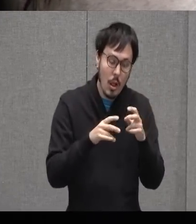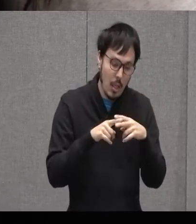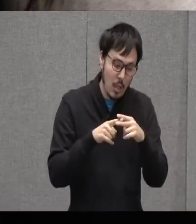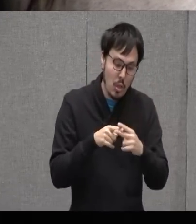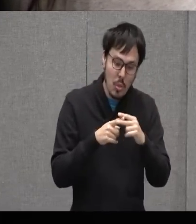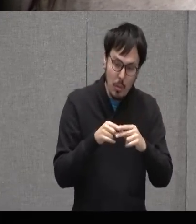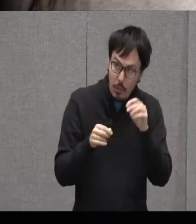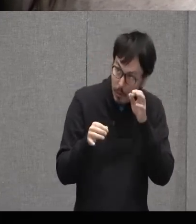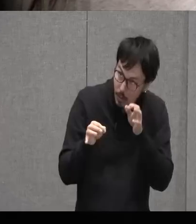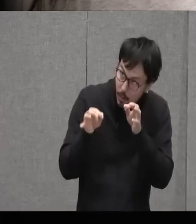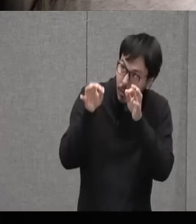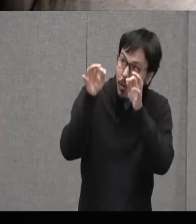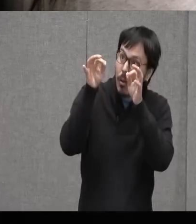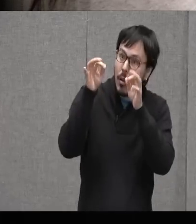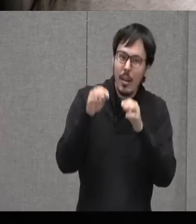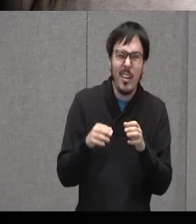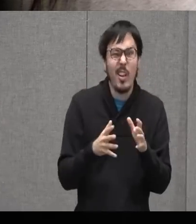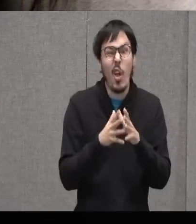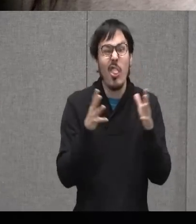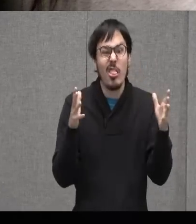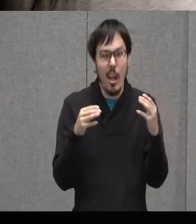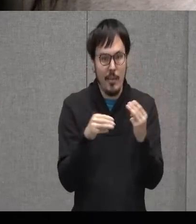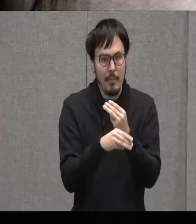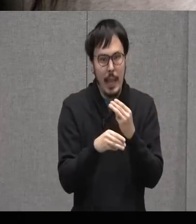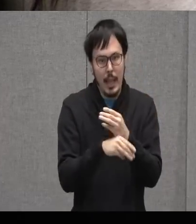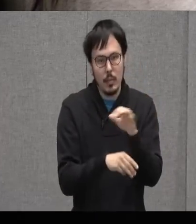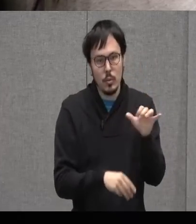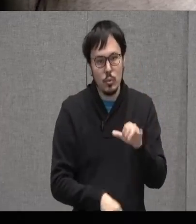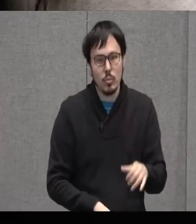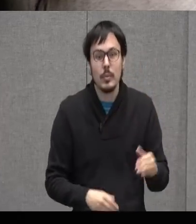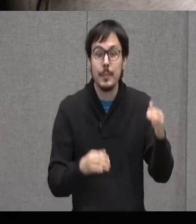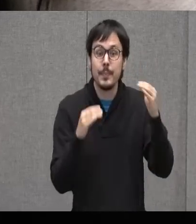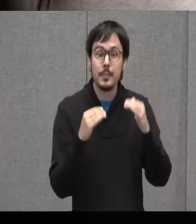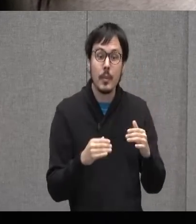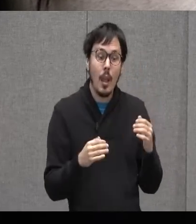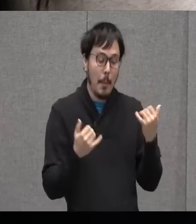Modern explorers calculate how much force and fuel is needed